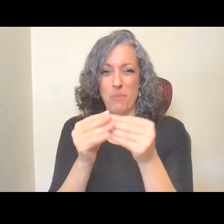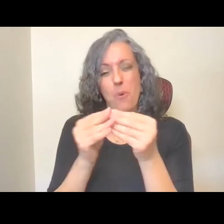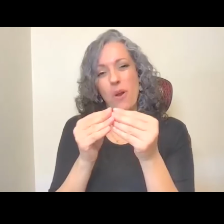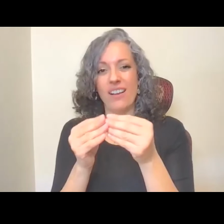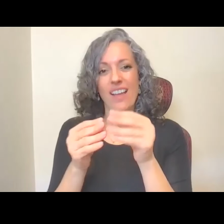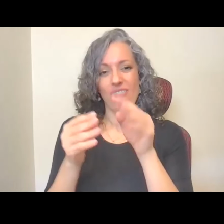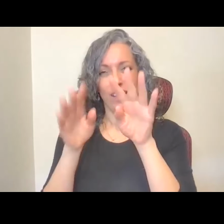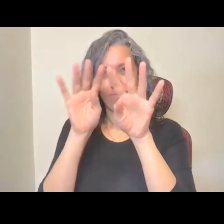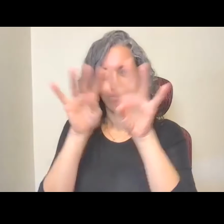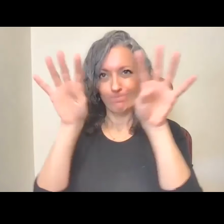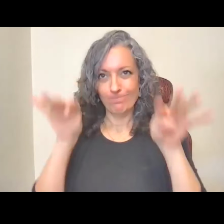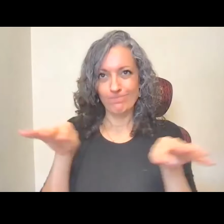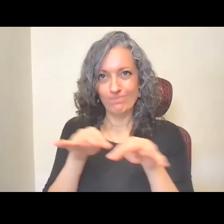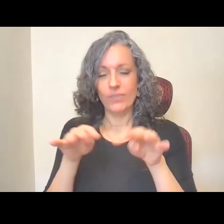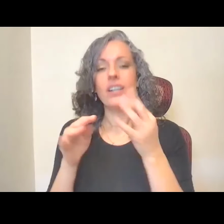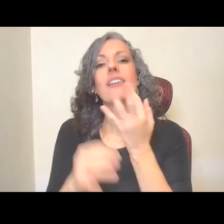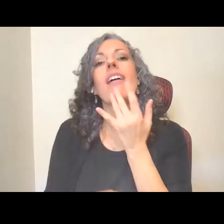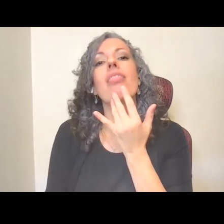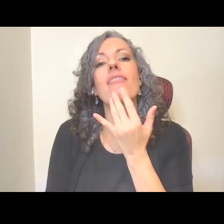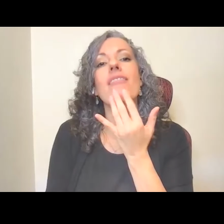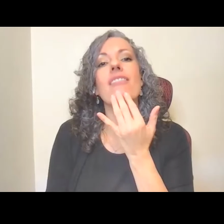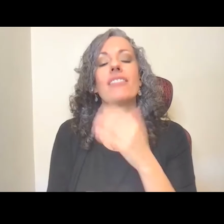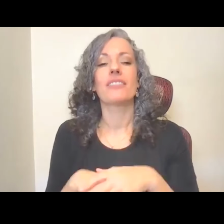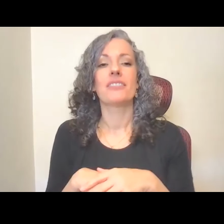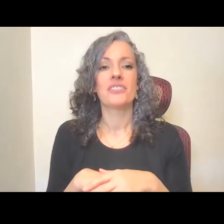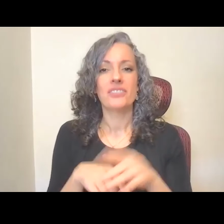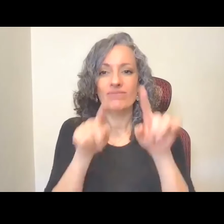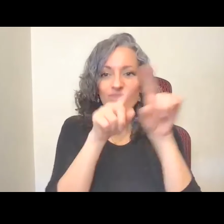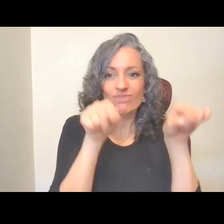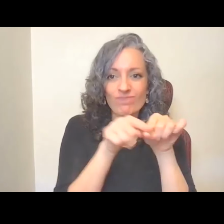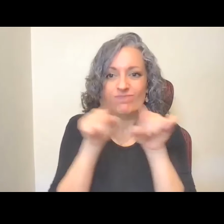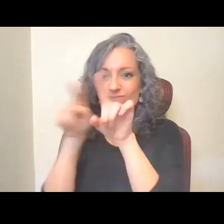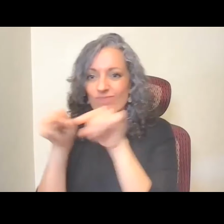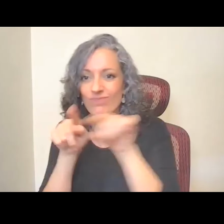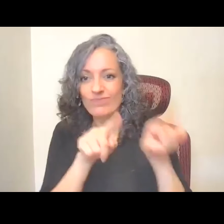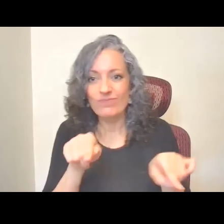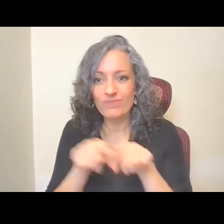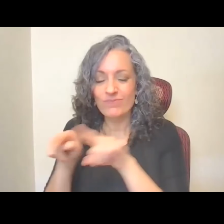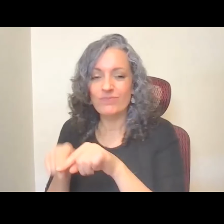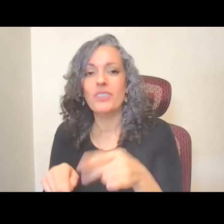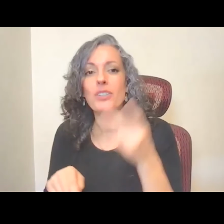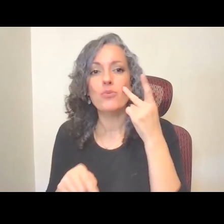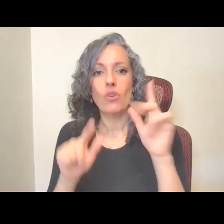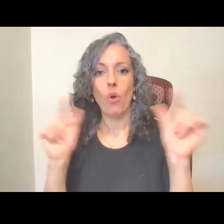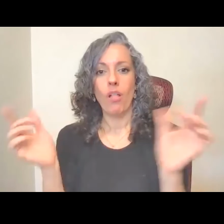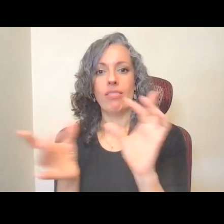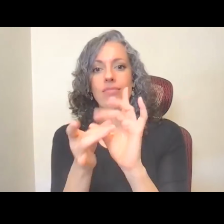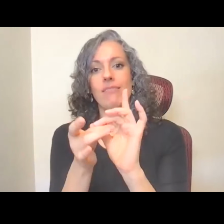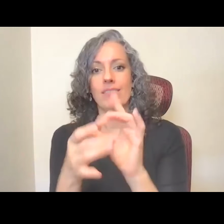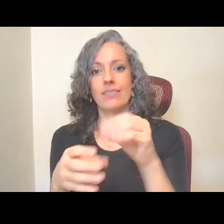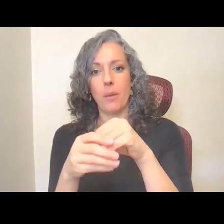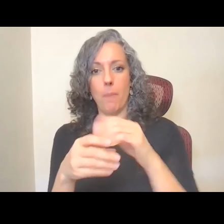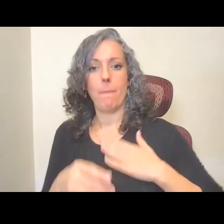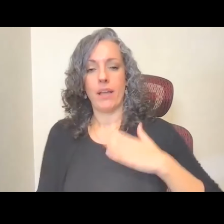So don't worry all the the links to those tools are into my presentation and I also have a blog